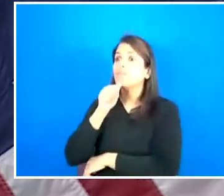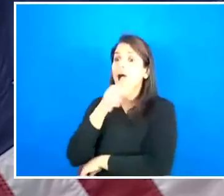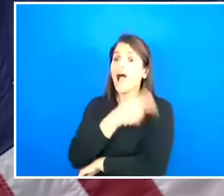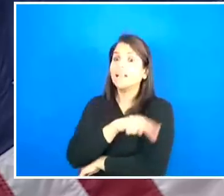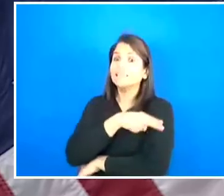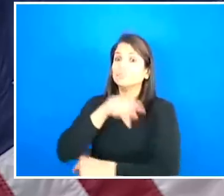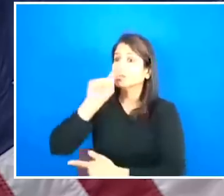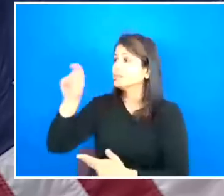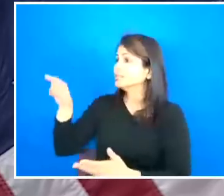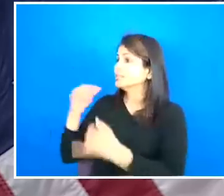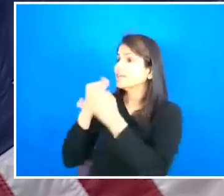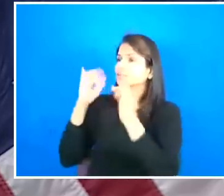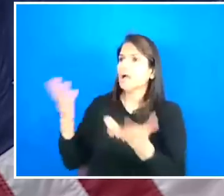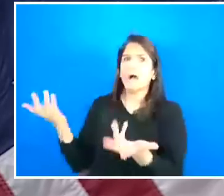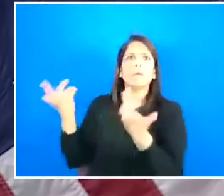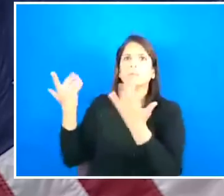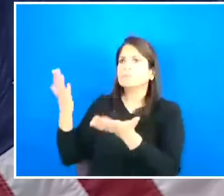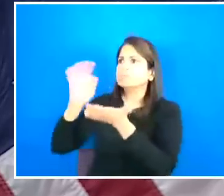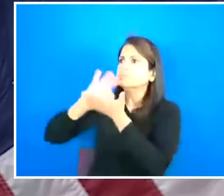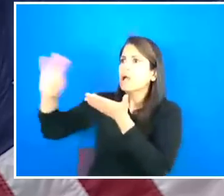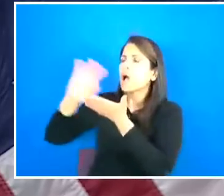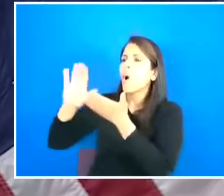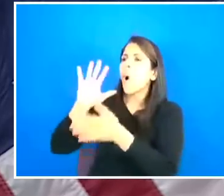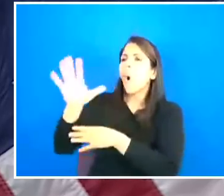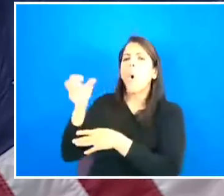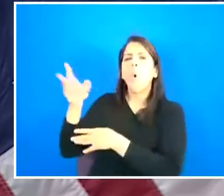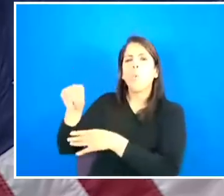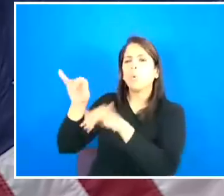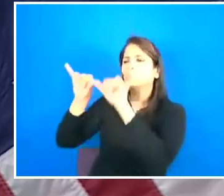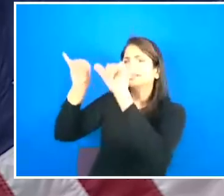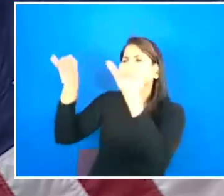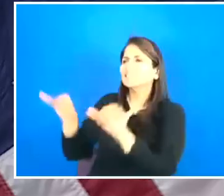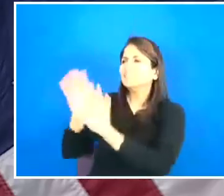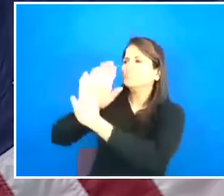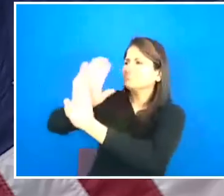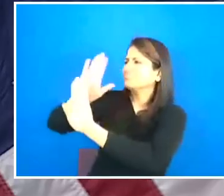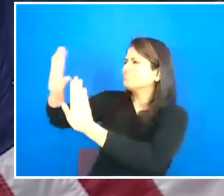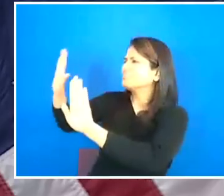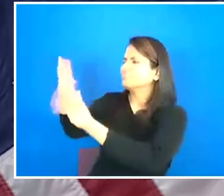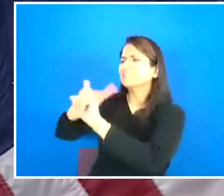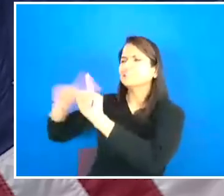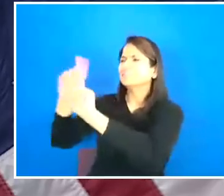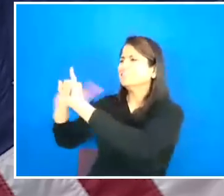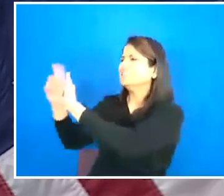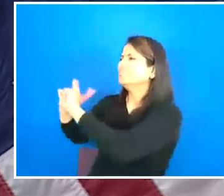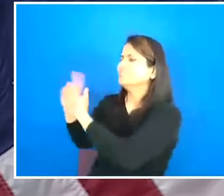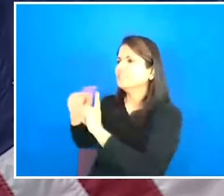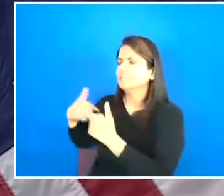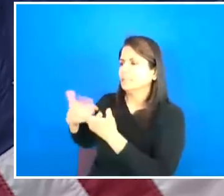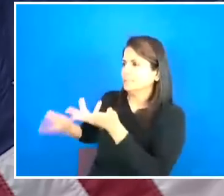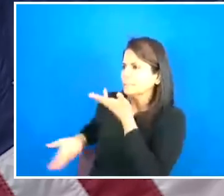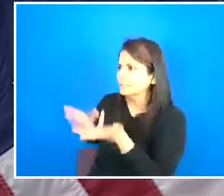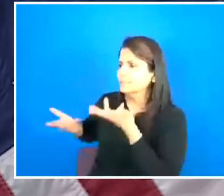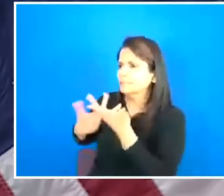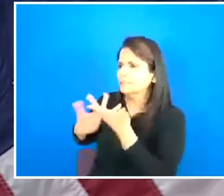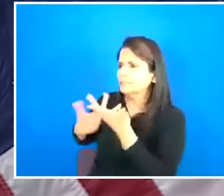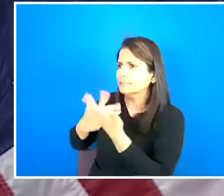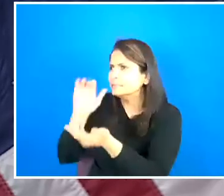INDICATOR SYSTEM GOING ON A REGULAR BASIS AND CONSISTENT AND INFORMATIVE. WE'LL CHECK FOR